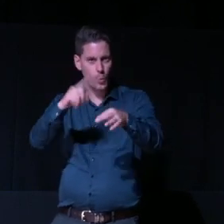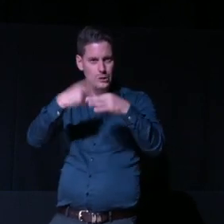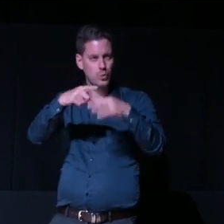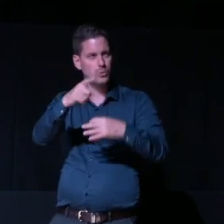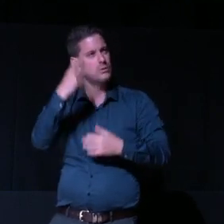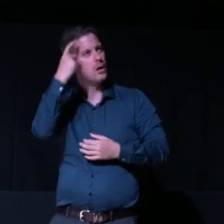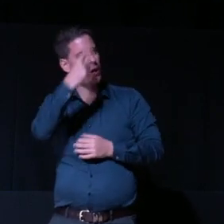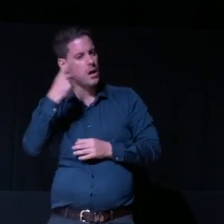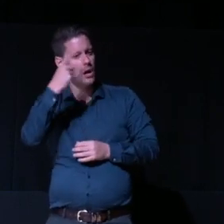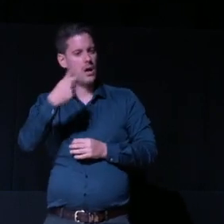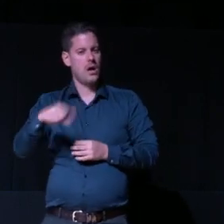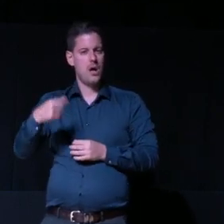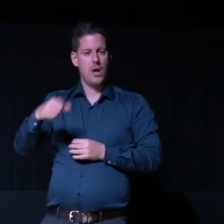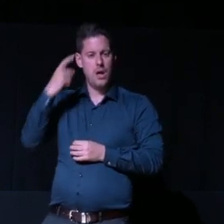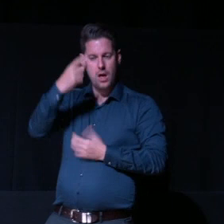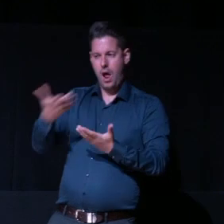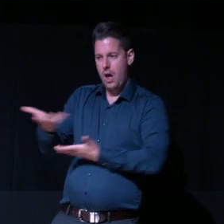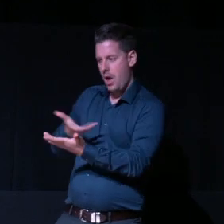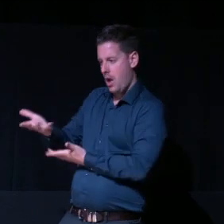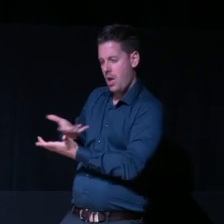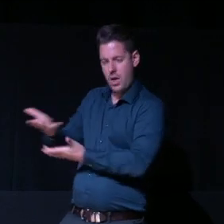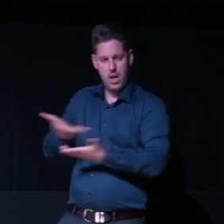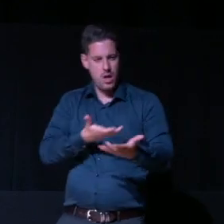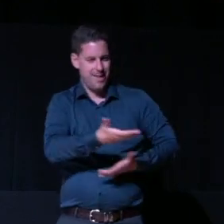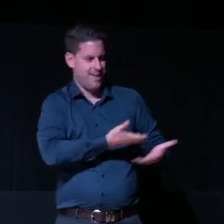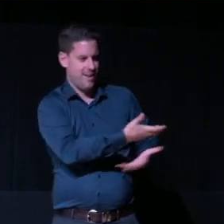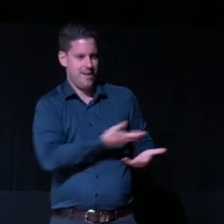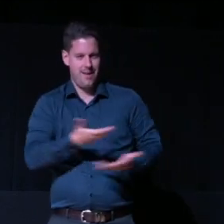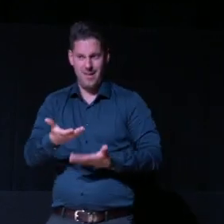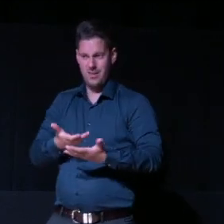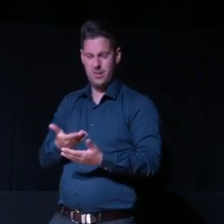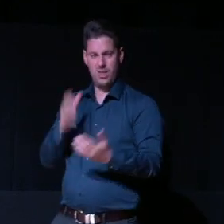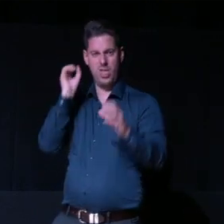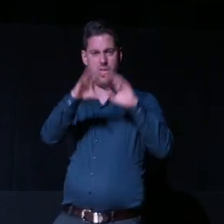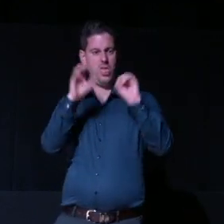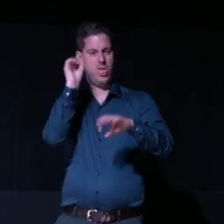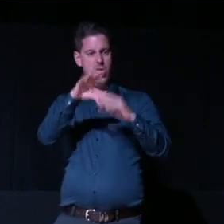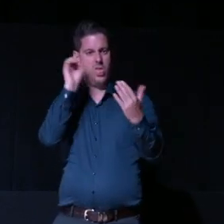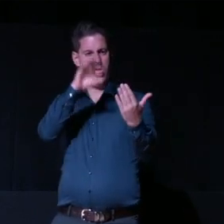to have discourse in the foyer and not just this on the iPads and the phones.